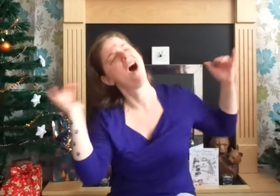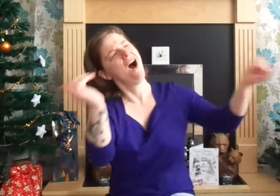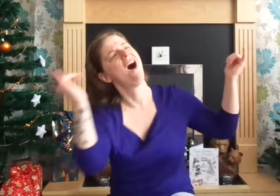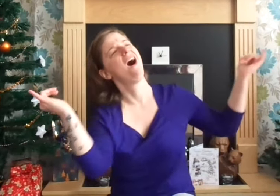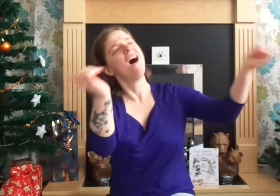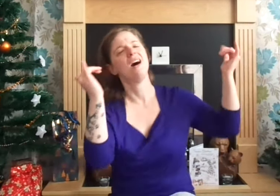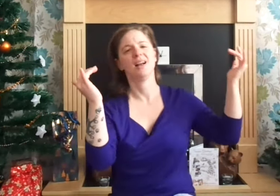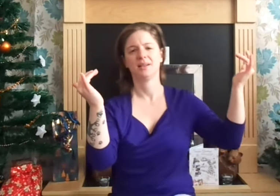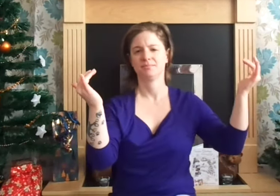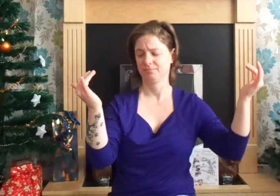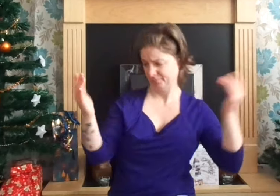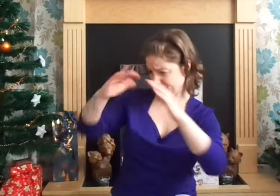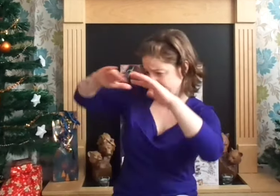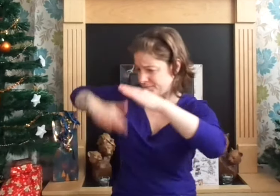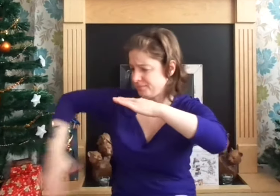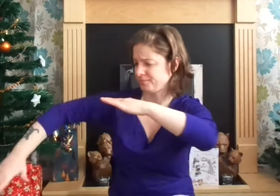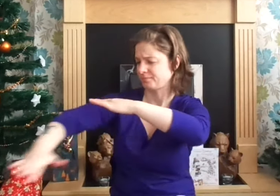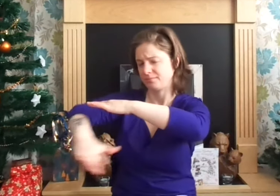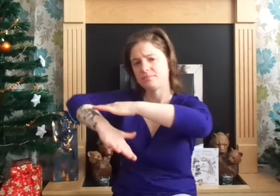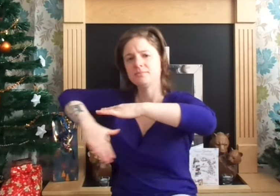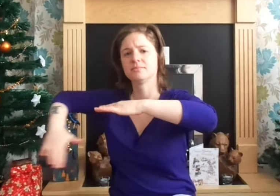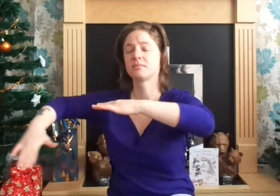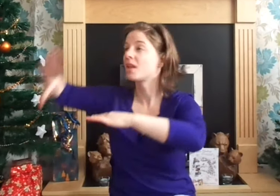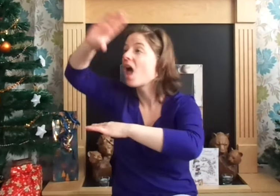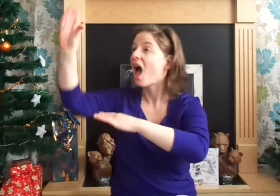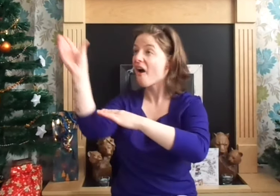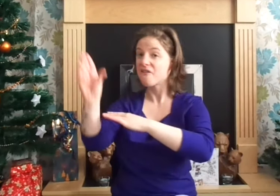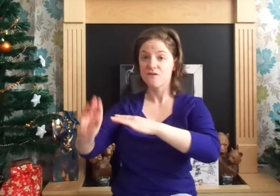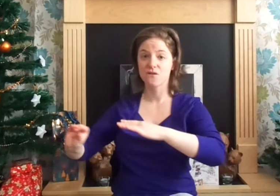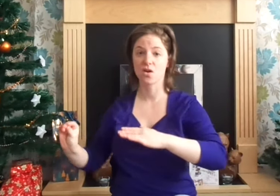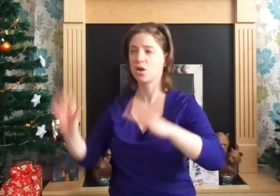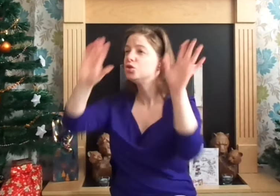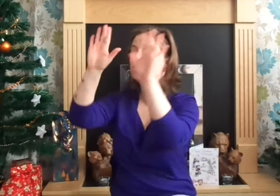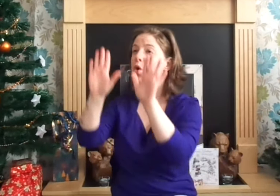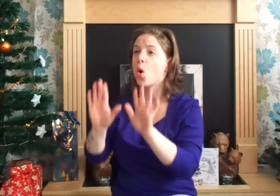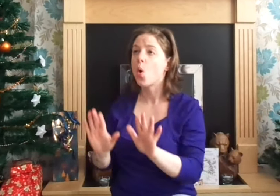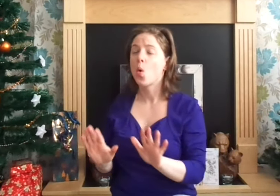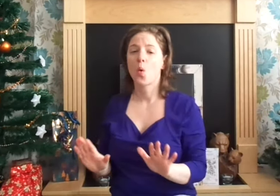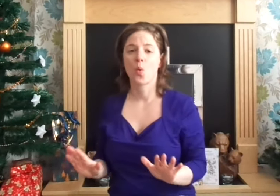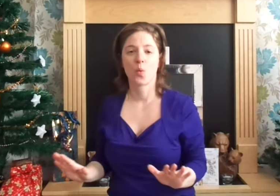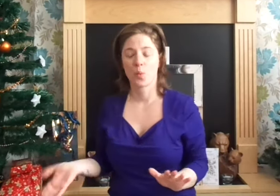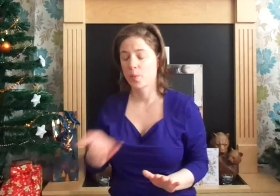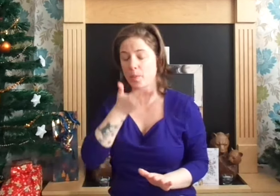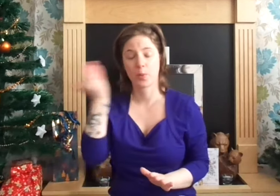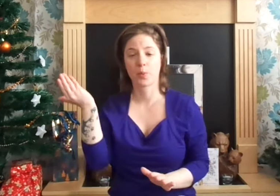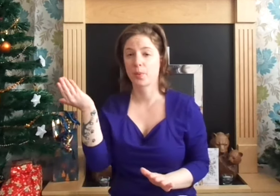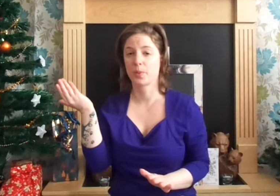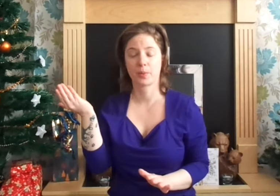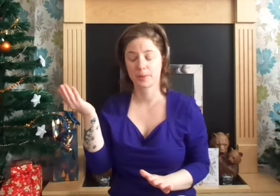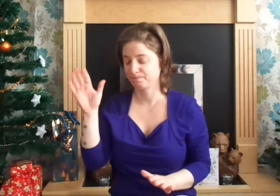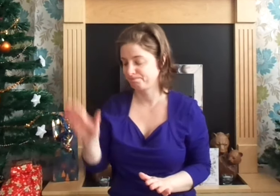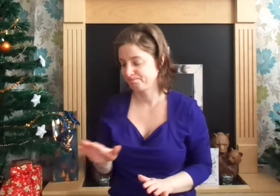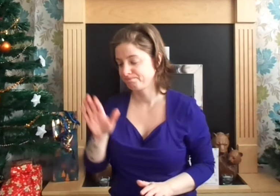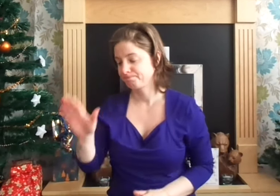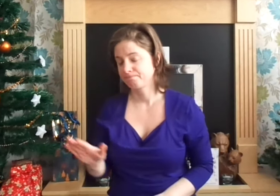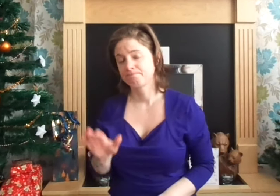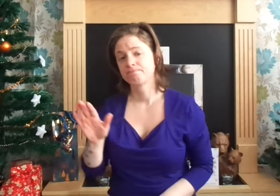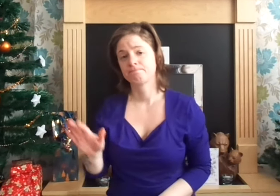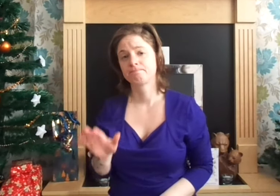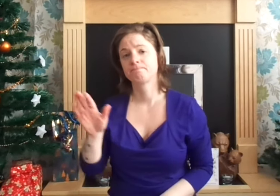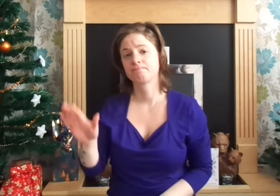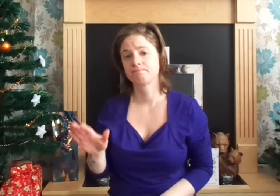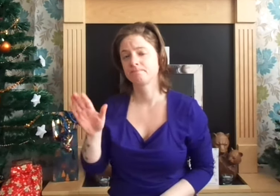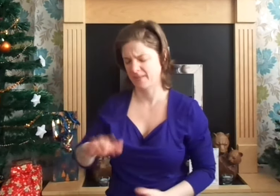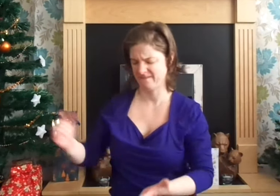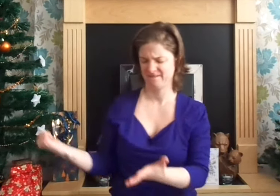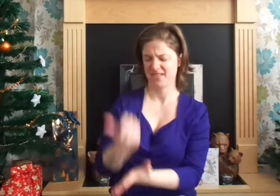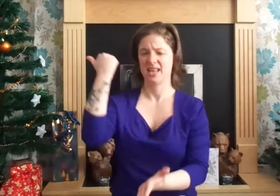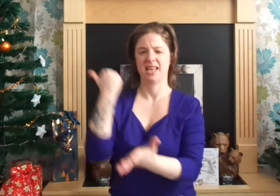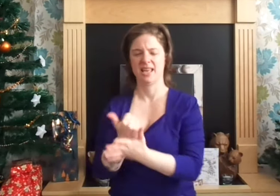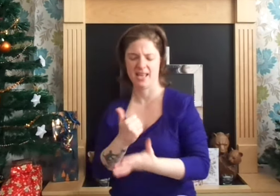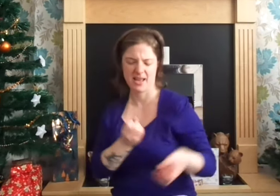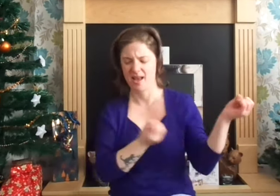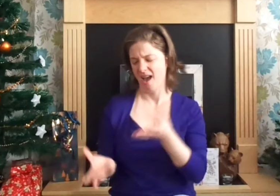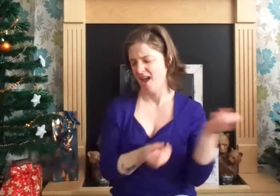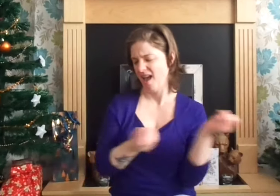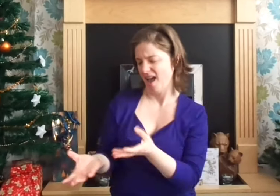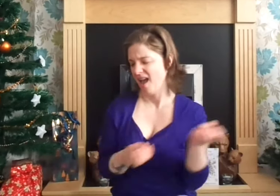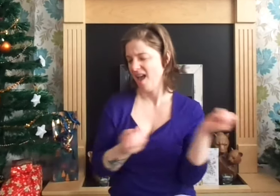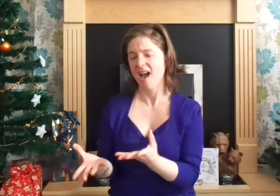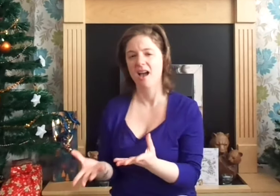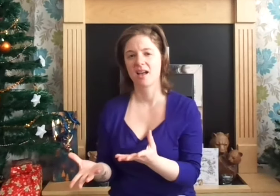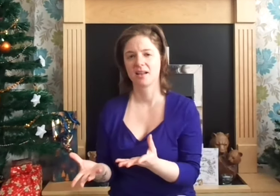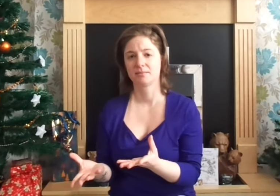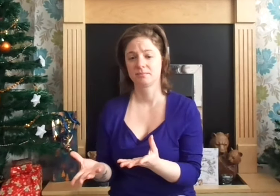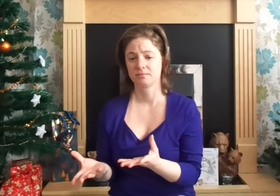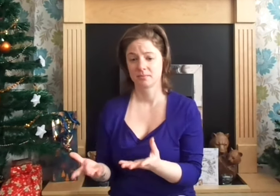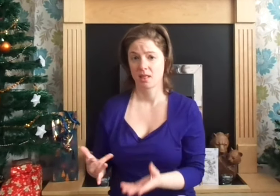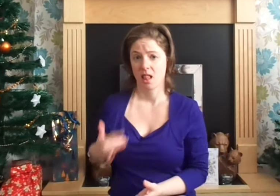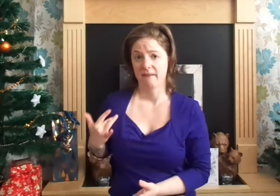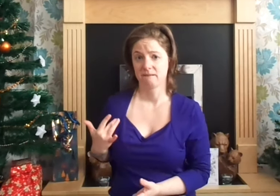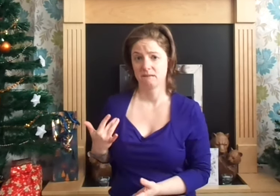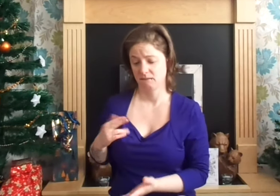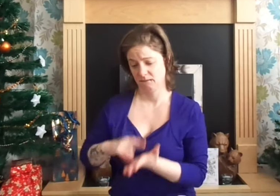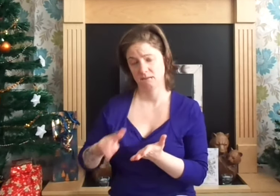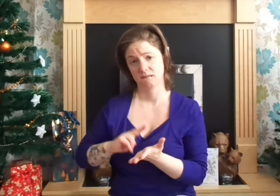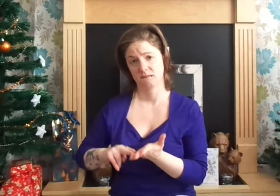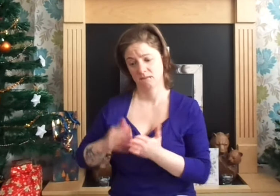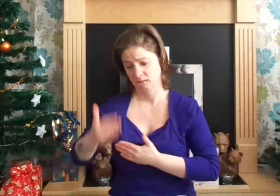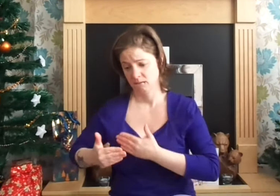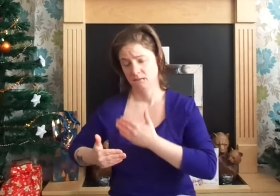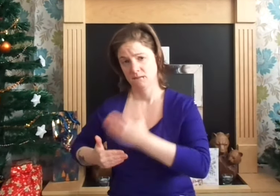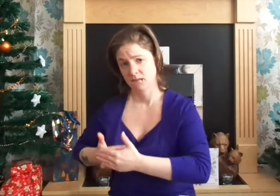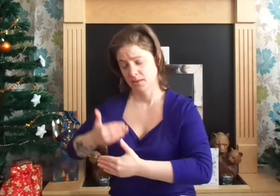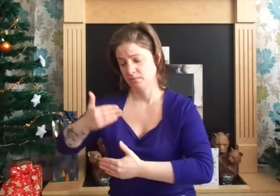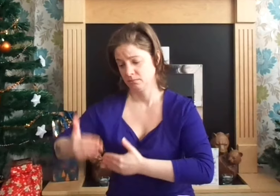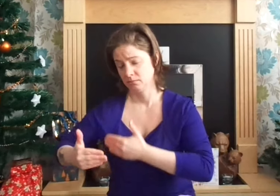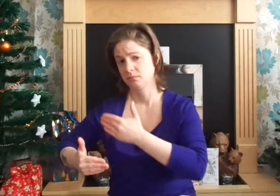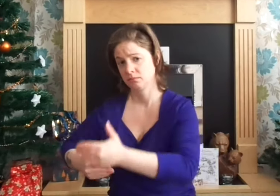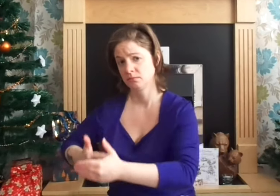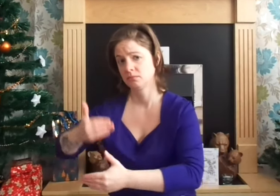And there won't be snow in Africa this Christmastime The greatest gift they'll get this year is life